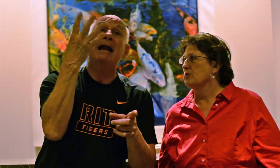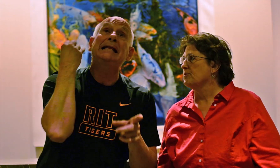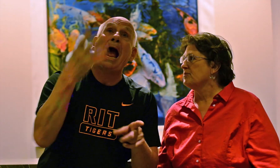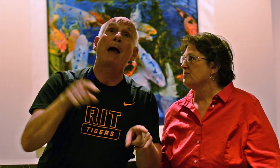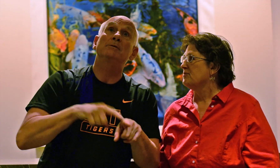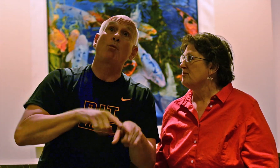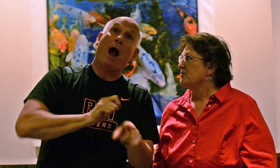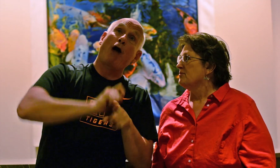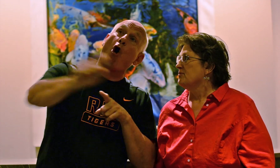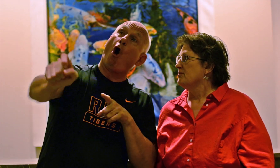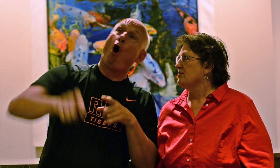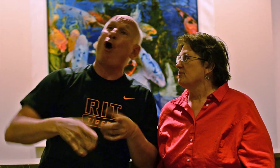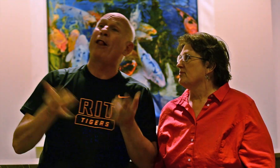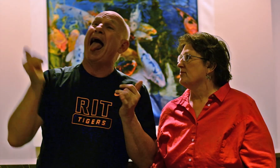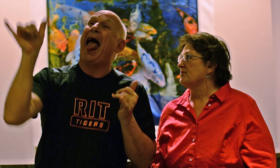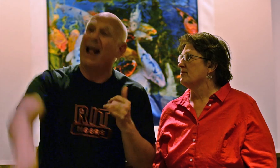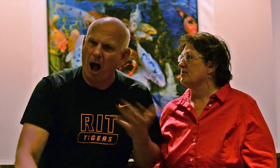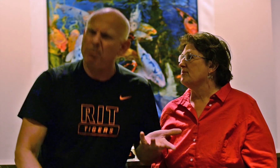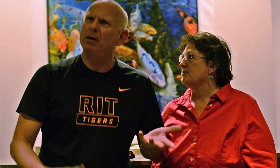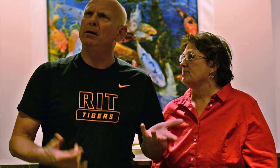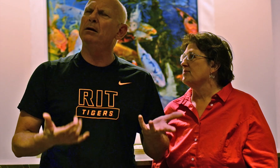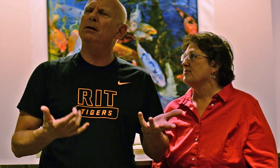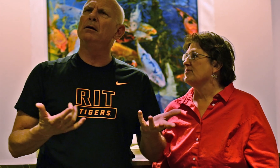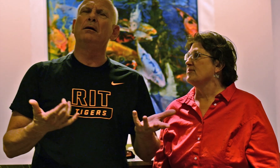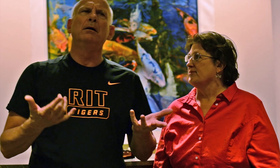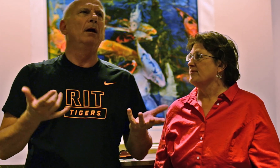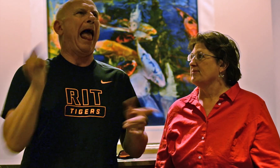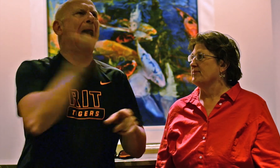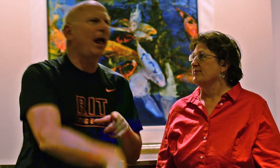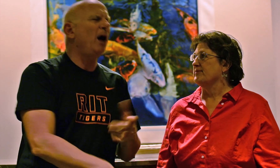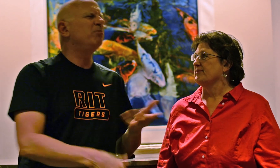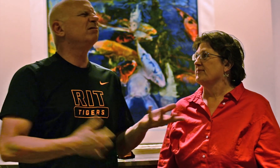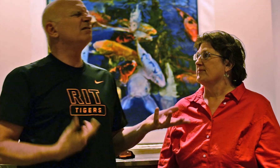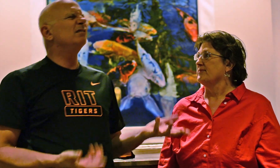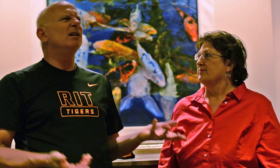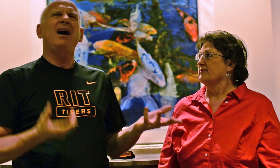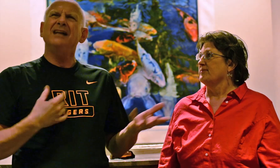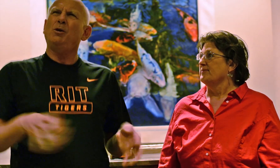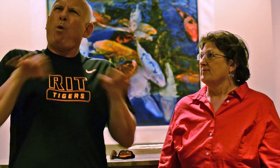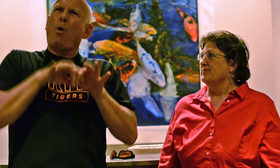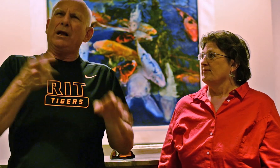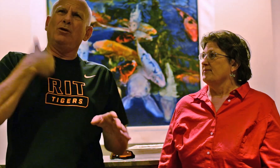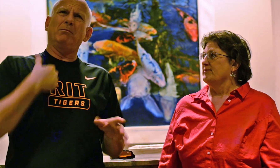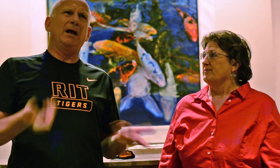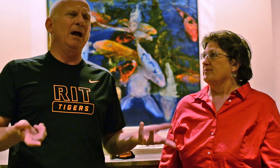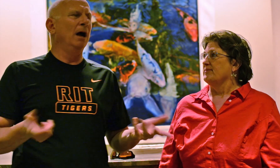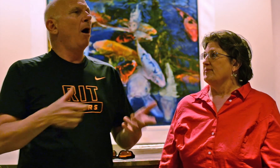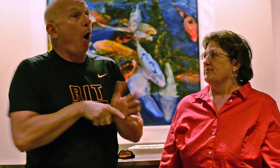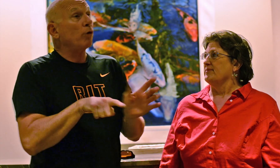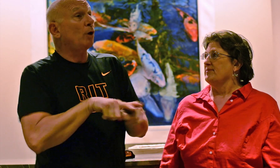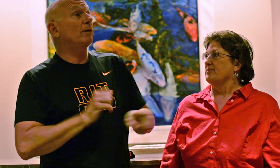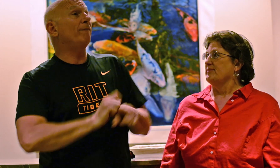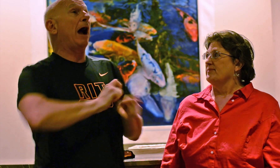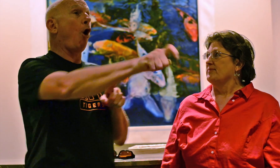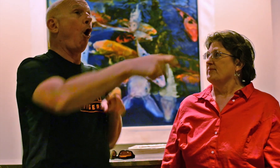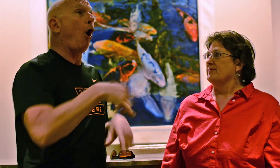Kyle: So many times I've tried to make a call through relay, only to be hung up on. This is often an important call I have to make.